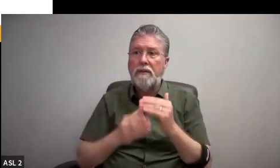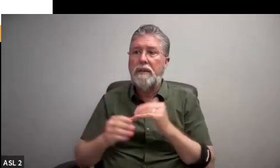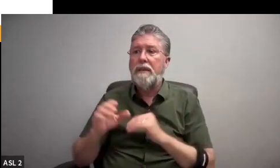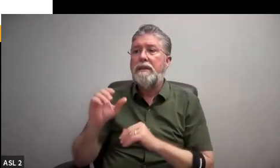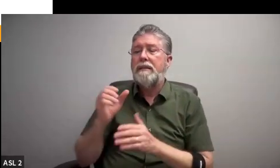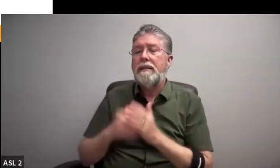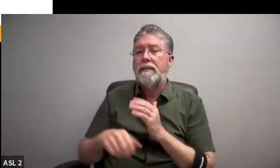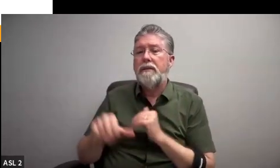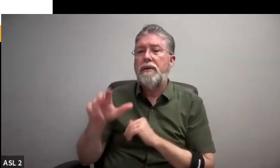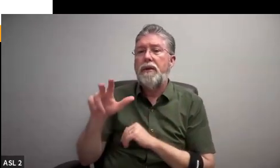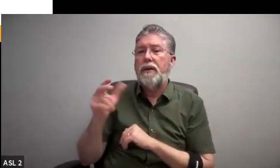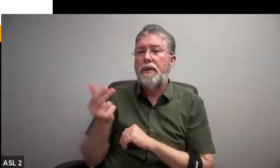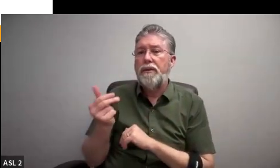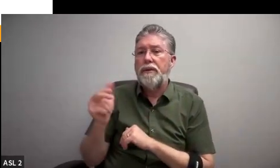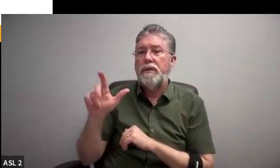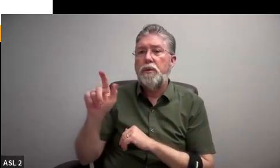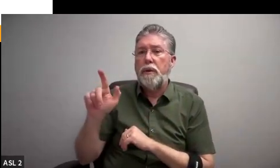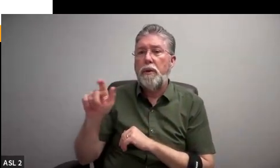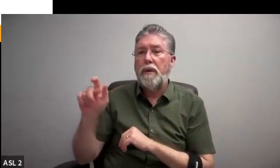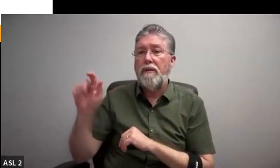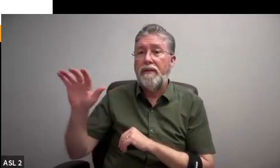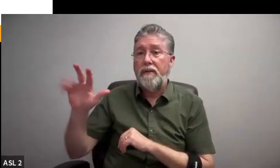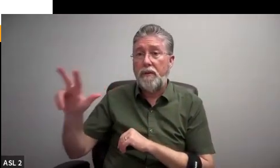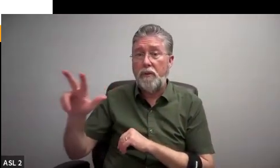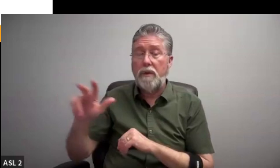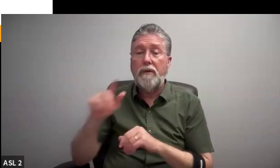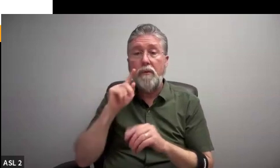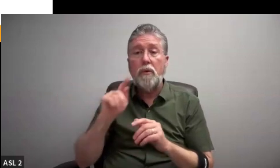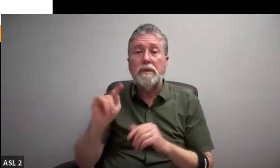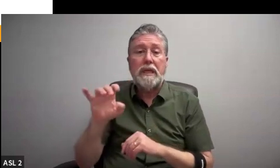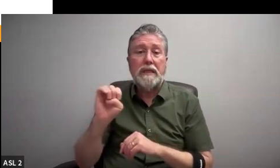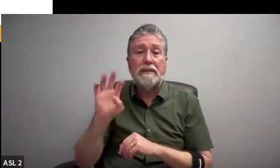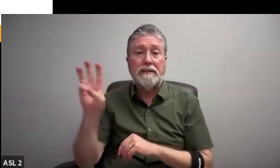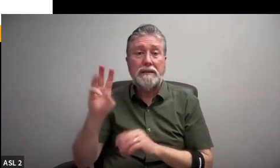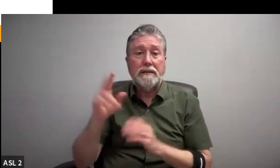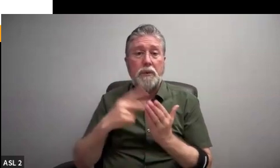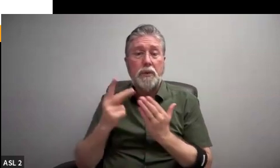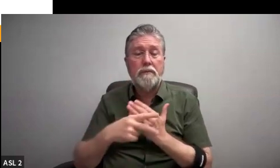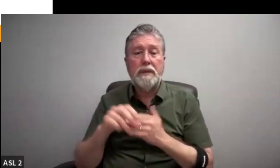requires, for states where there are Title VI programs, SUA policies and procedures to